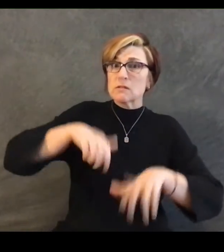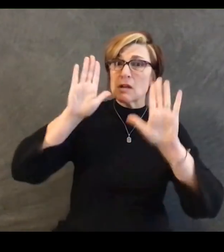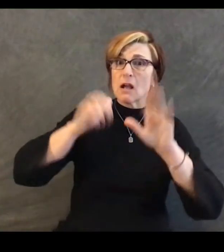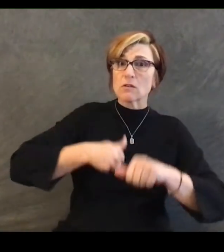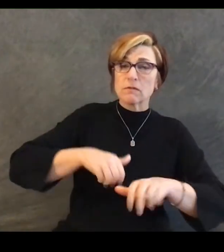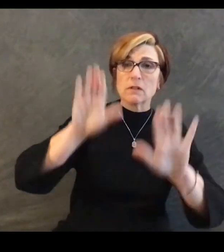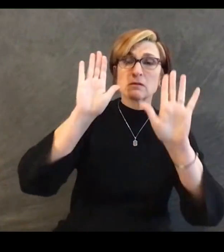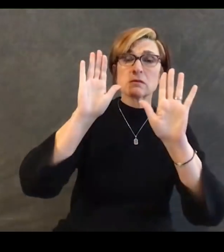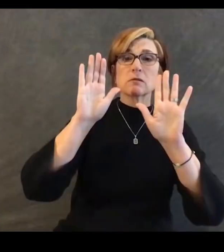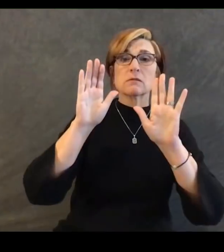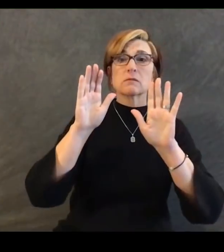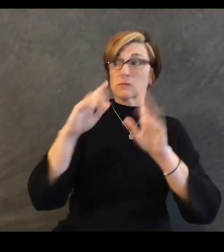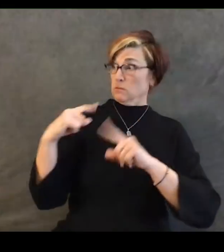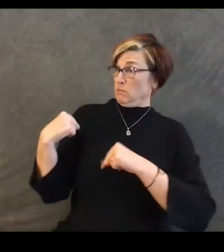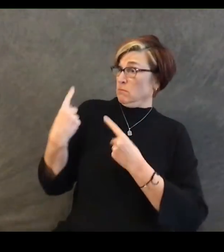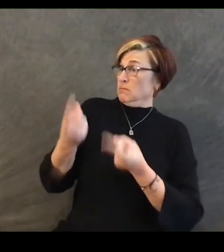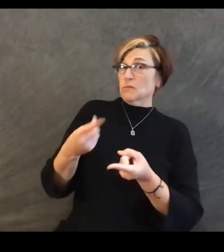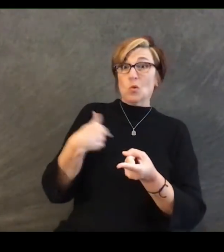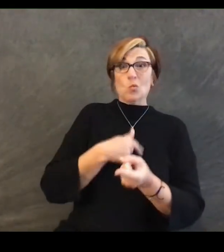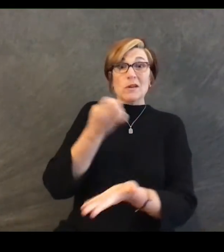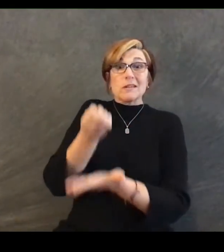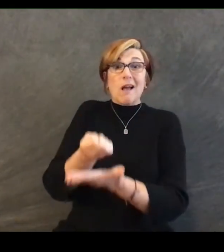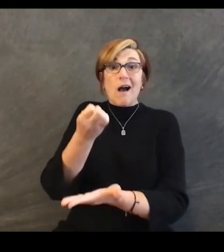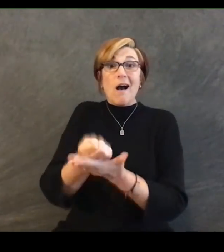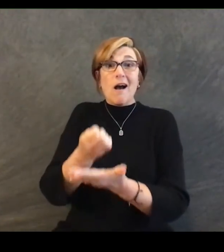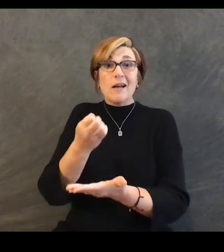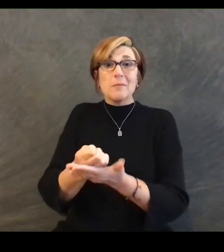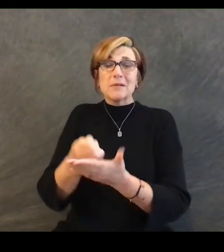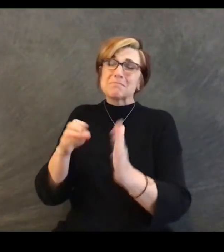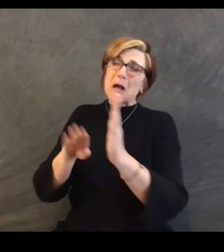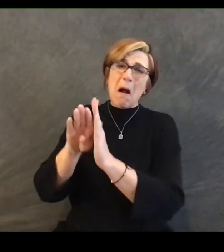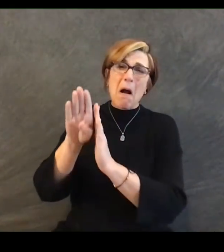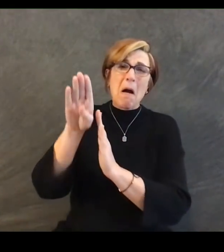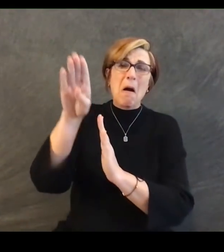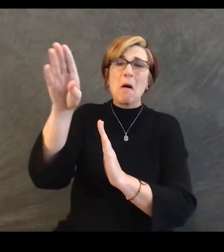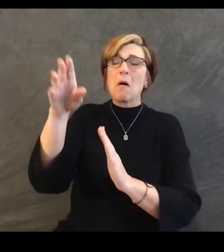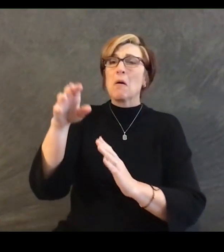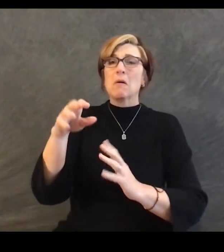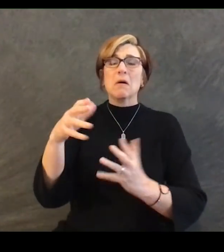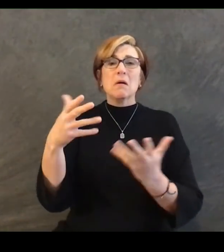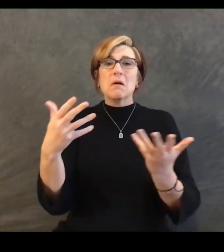we're the greatest economy in the world we had the best unemployment numbers and